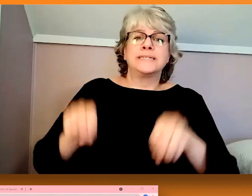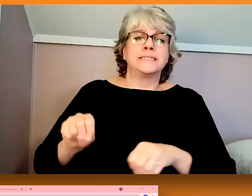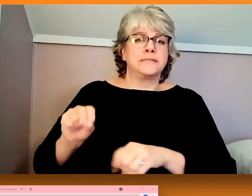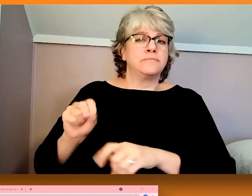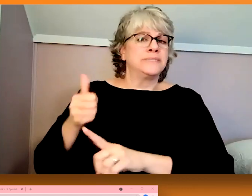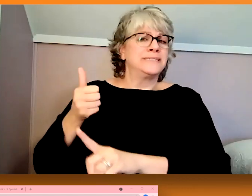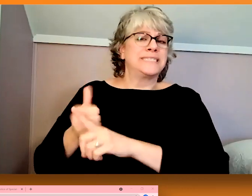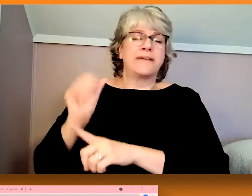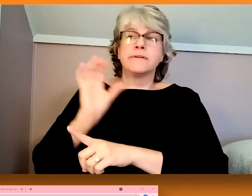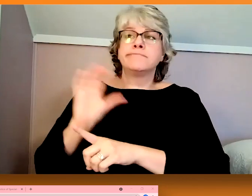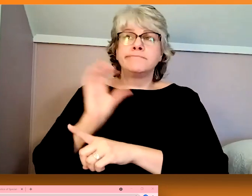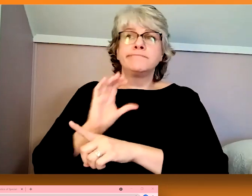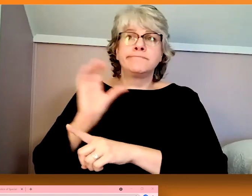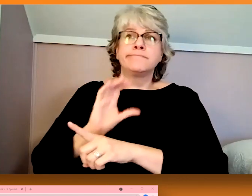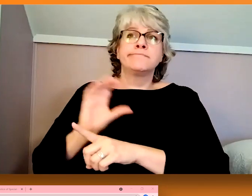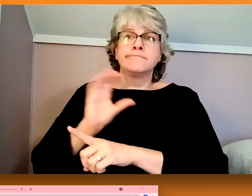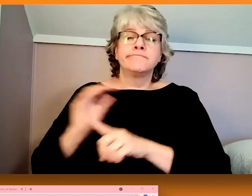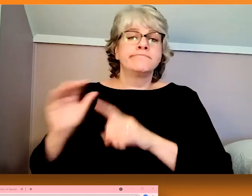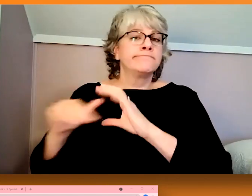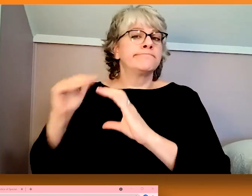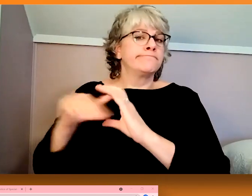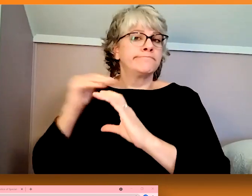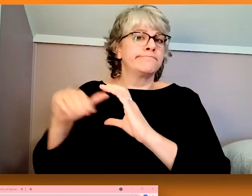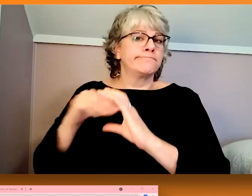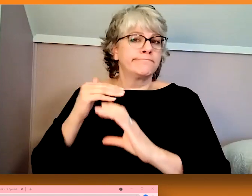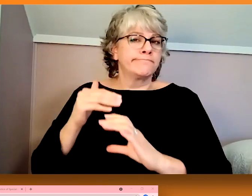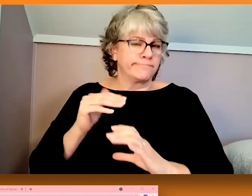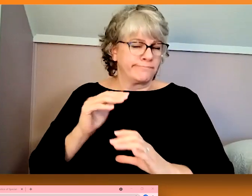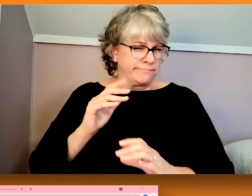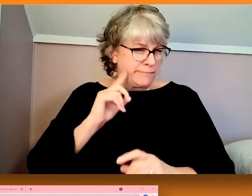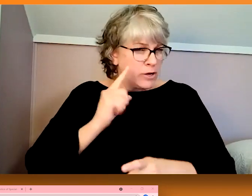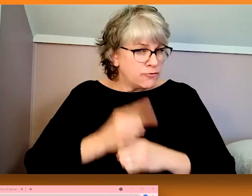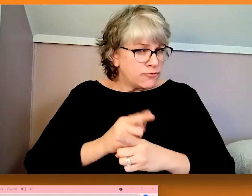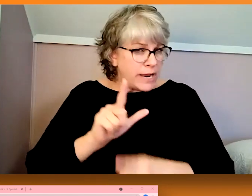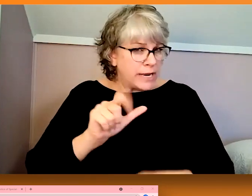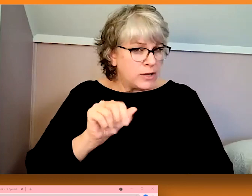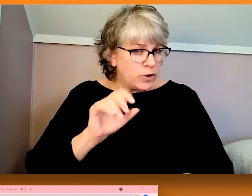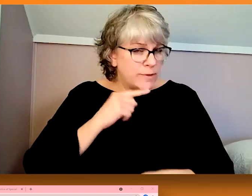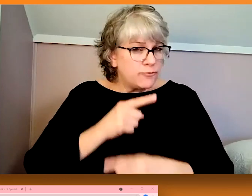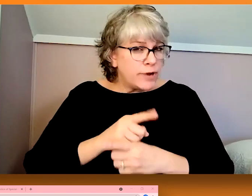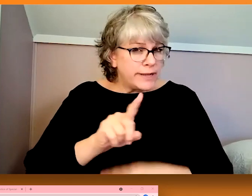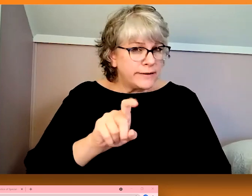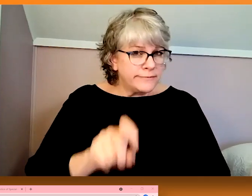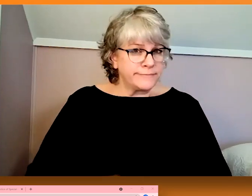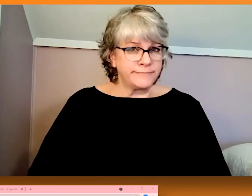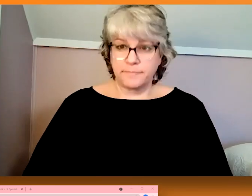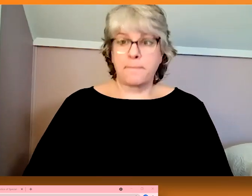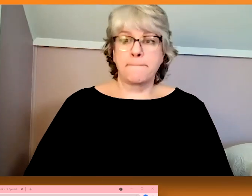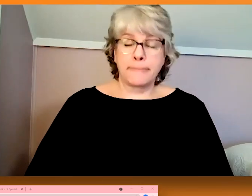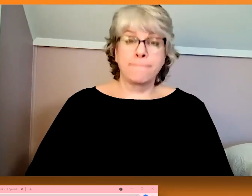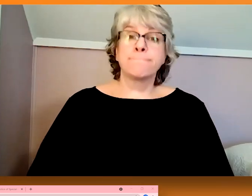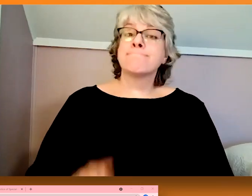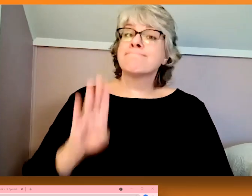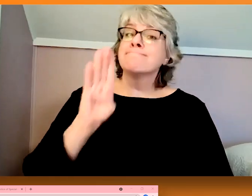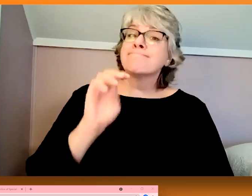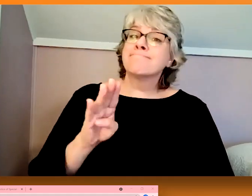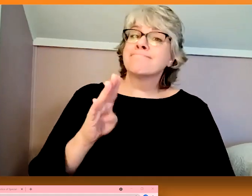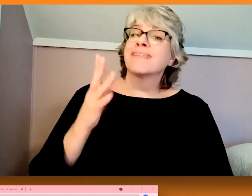or it'll just be overwhelming. I'd like your opinion on those two things. Thanks. Bob, thank you,